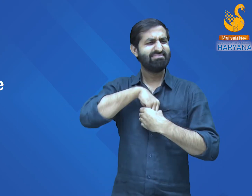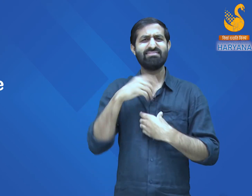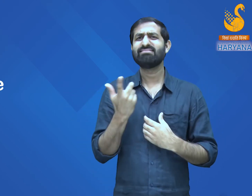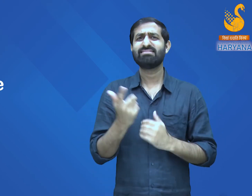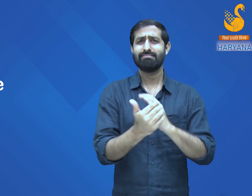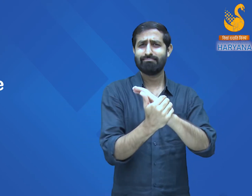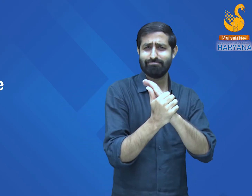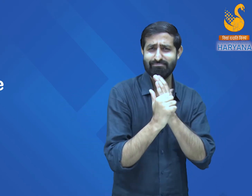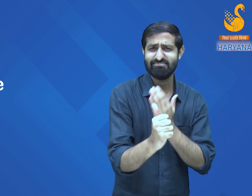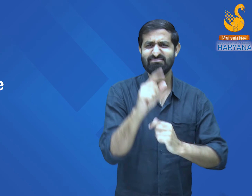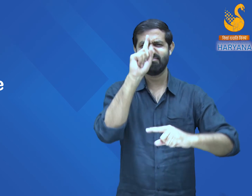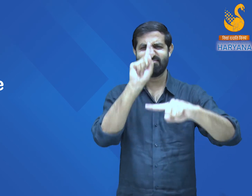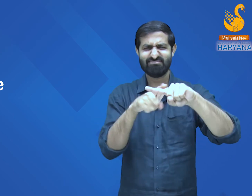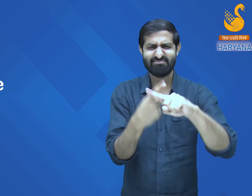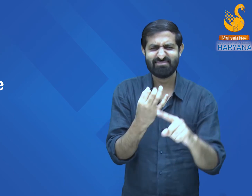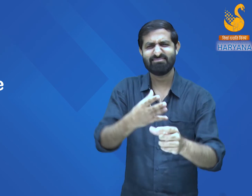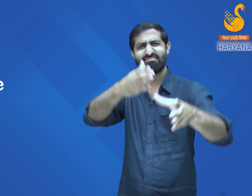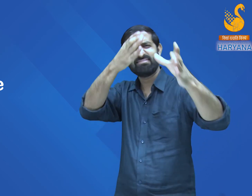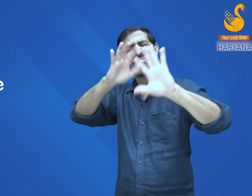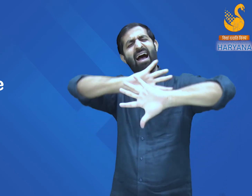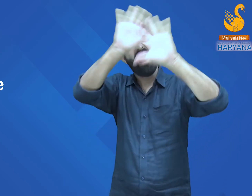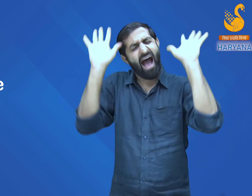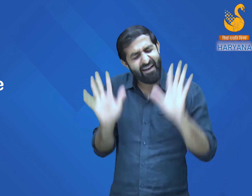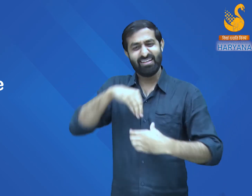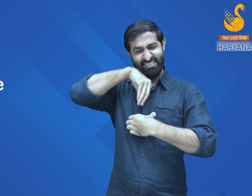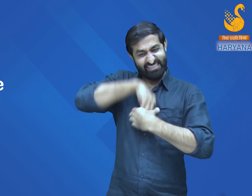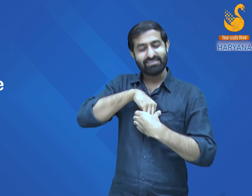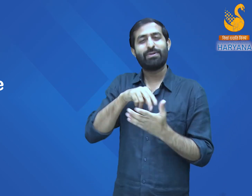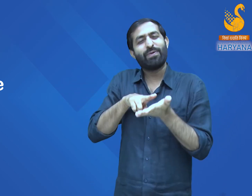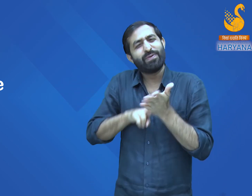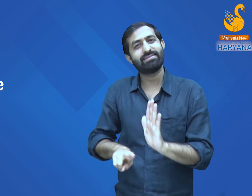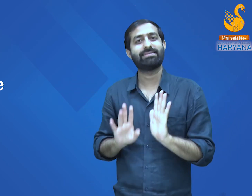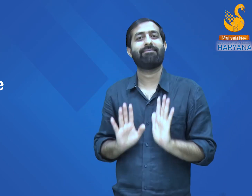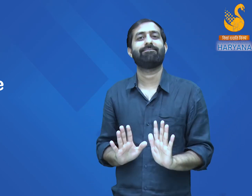Innate An innate quality or ability is one that you were born with.